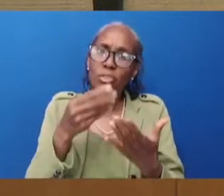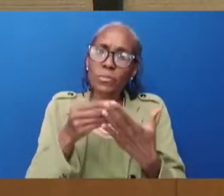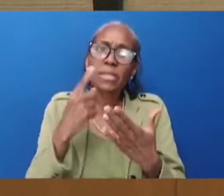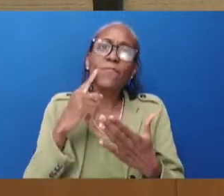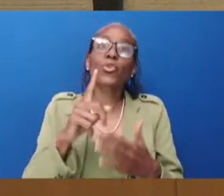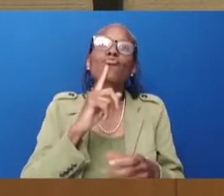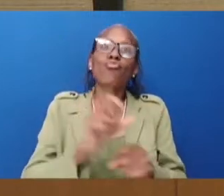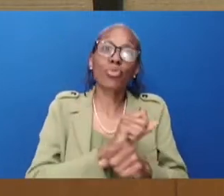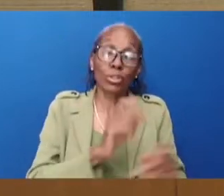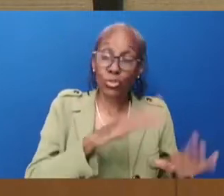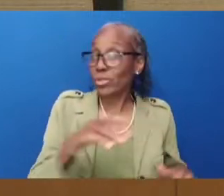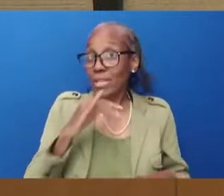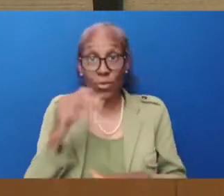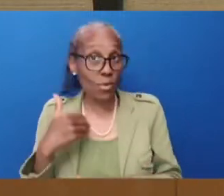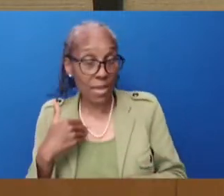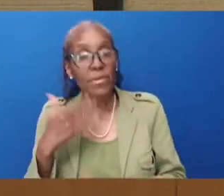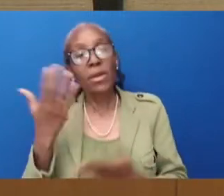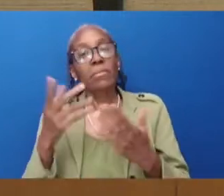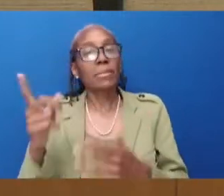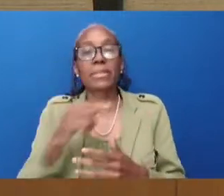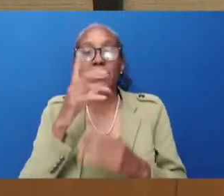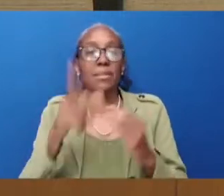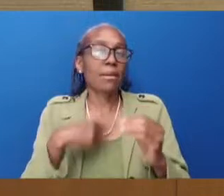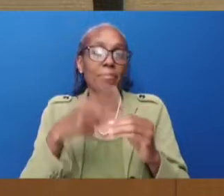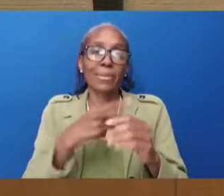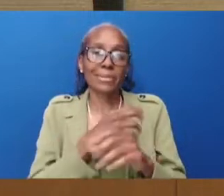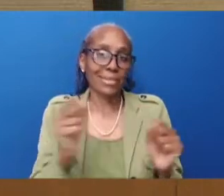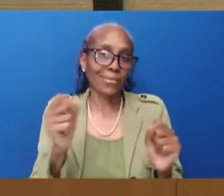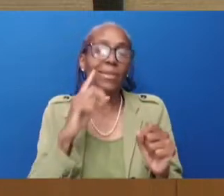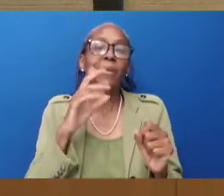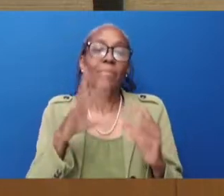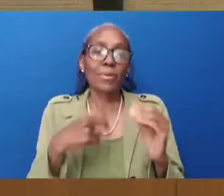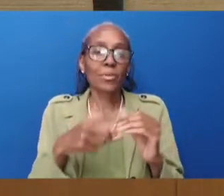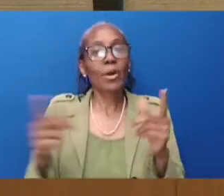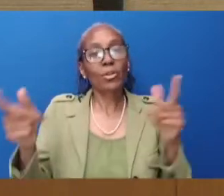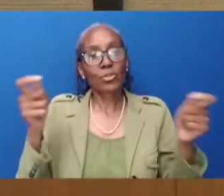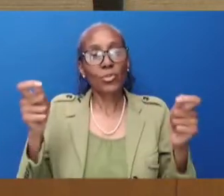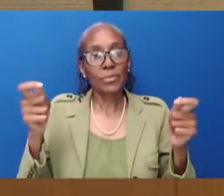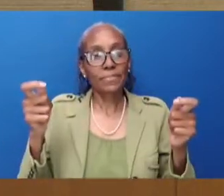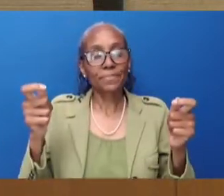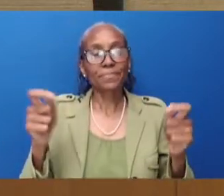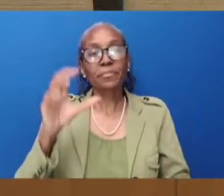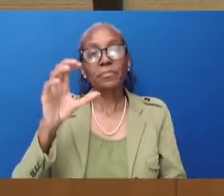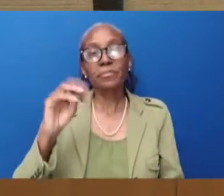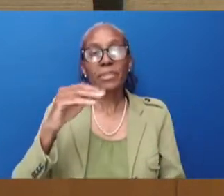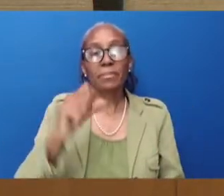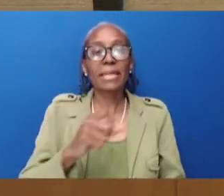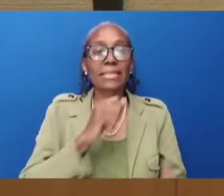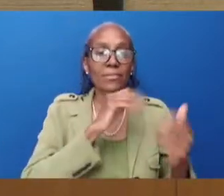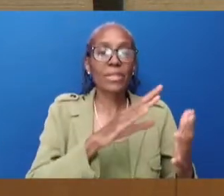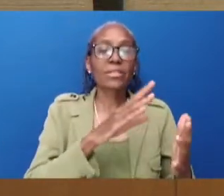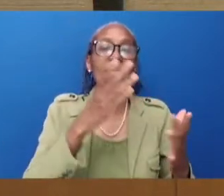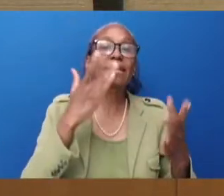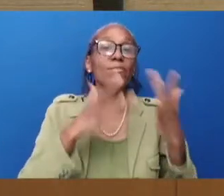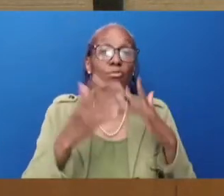$118 MILLION FOR SIMULATIONS, YOU'VE GOT LUNCH MONEY FOR REAL CHILDREN, AND IF YOU DON'T, THEN MAYBE THIS ISN'T ABOUT SAFETY AT